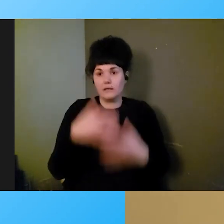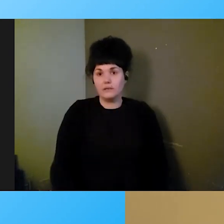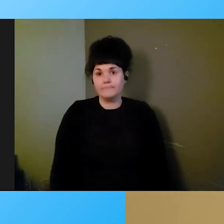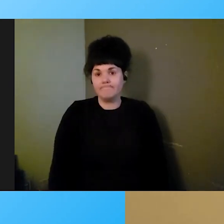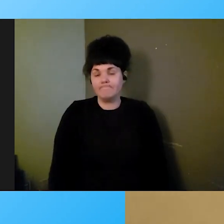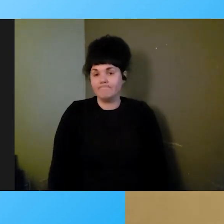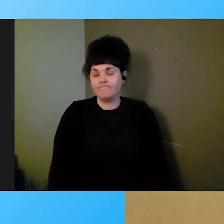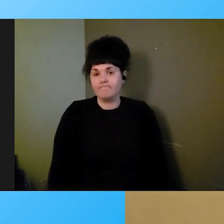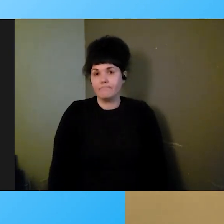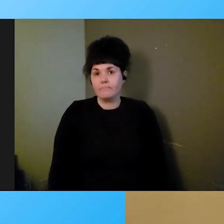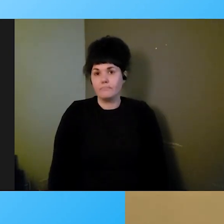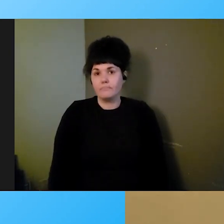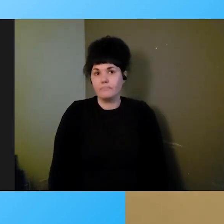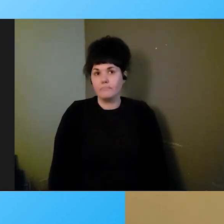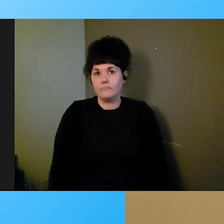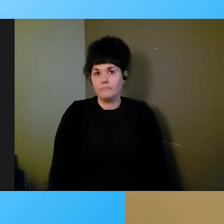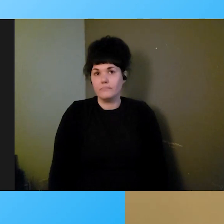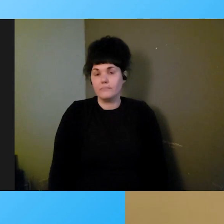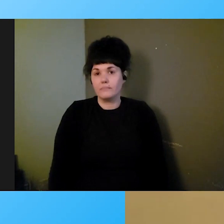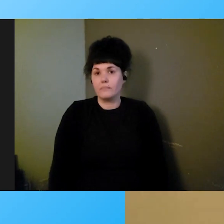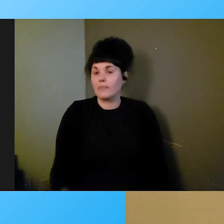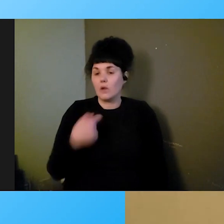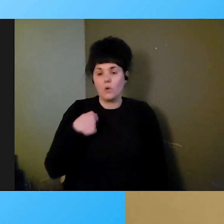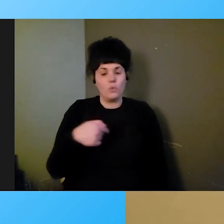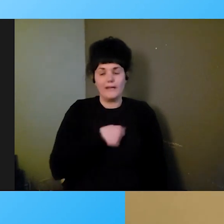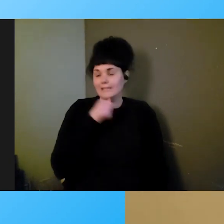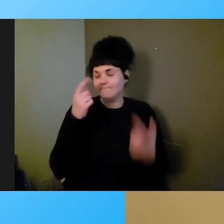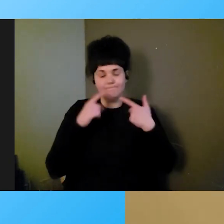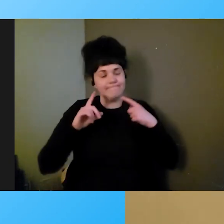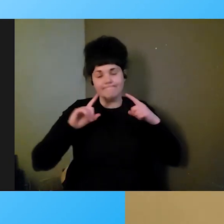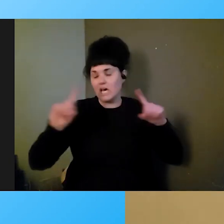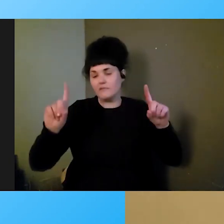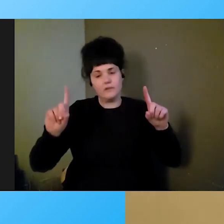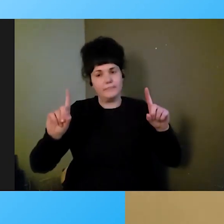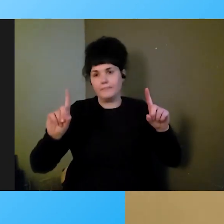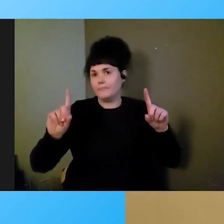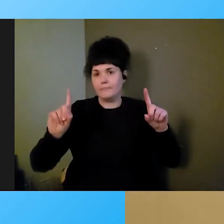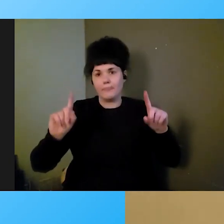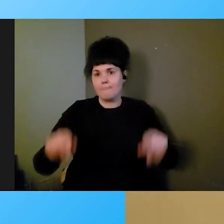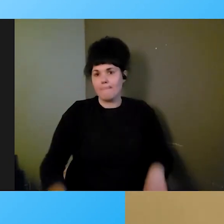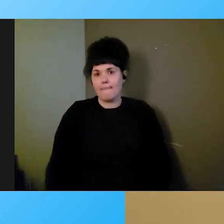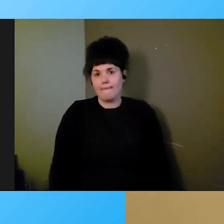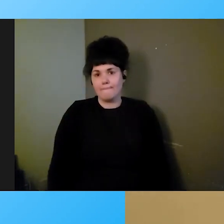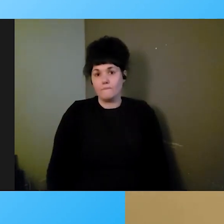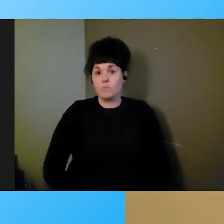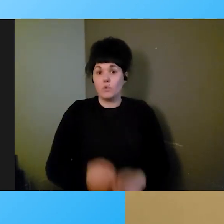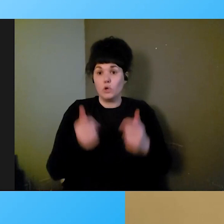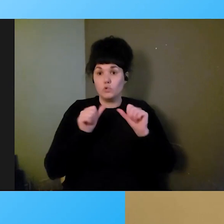been unsuccessful in preventing